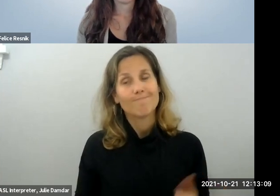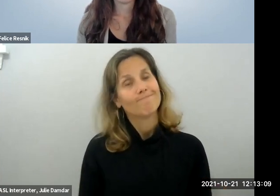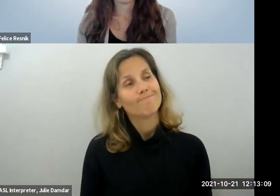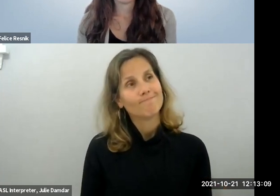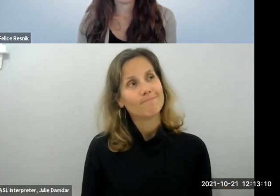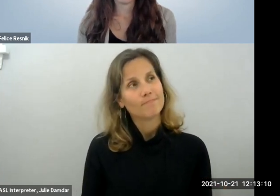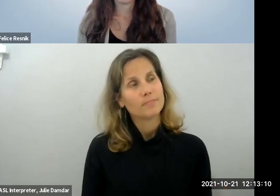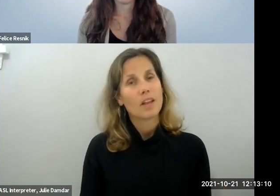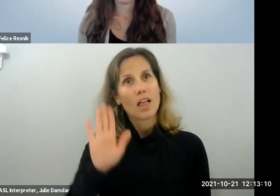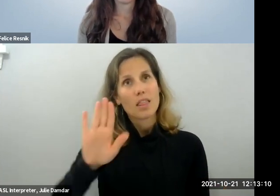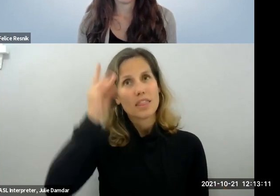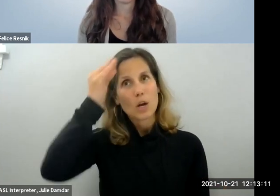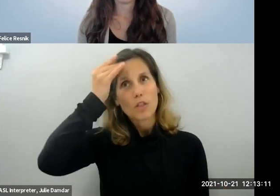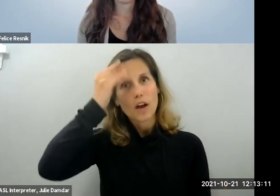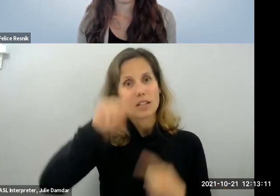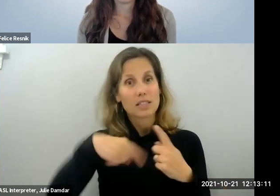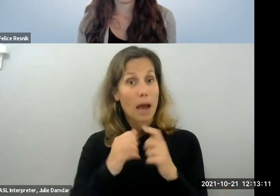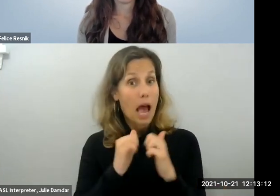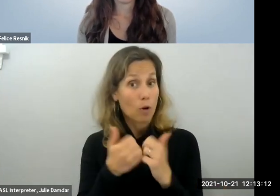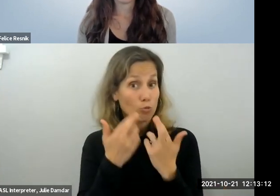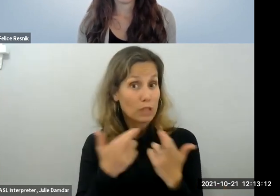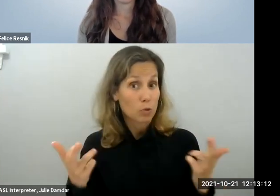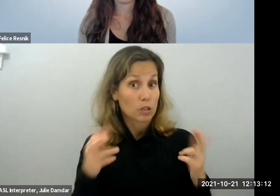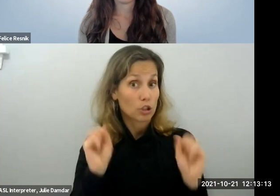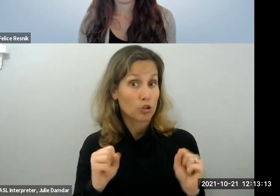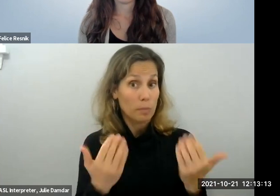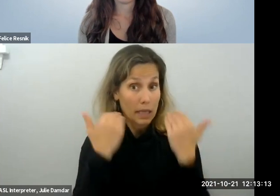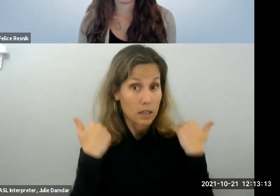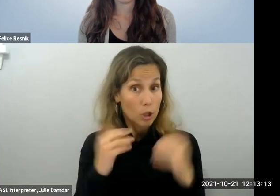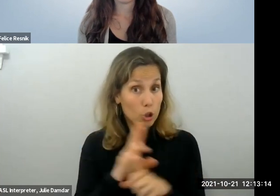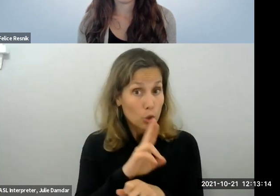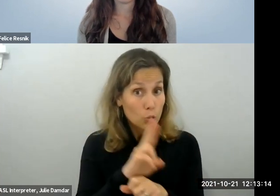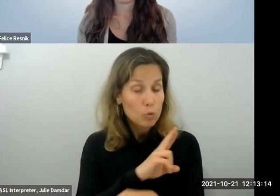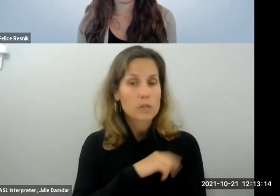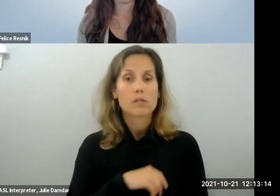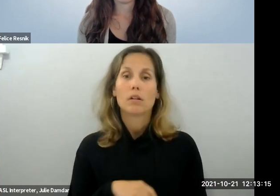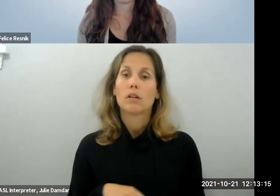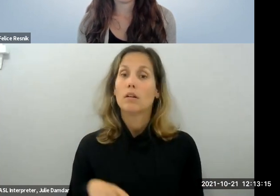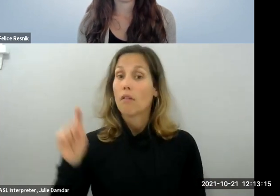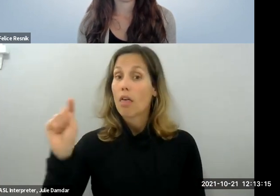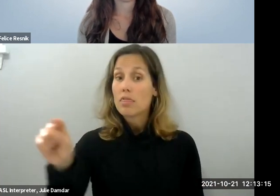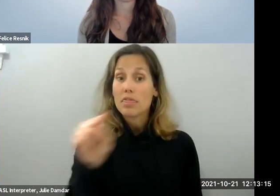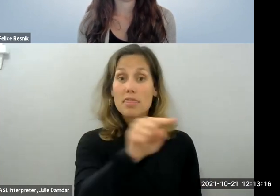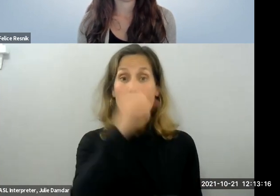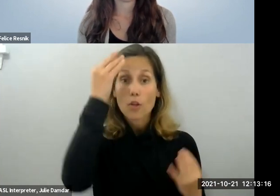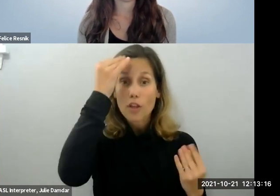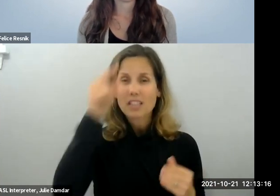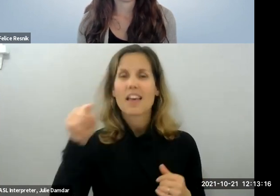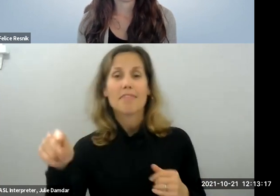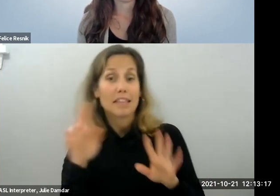Lisa Saldana (she/her/hers): Their thoughts about how resources should be used and their thoughts about what is or is not valuable for their community.